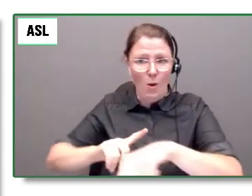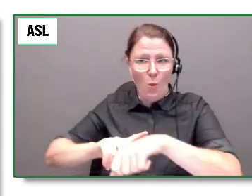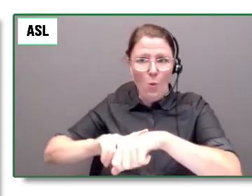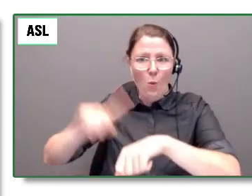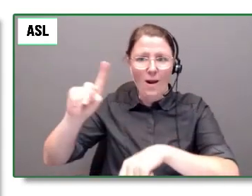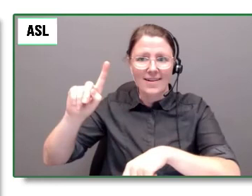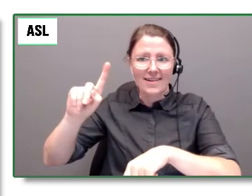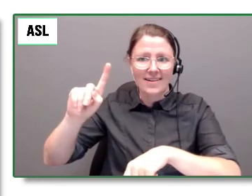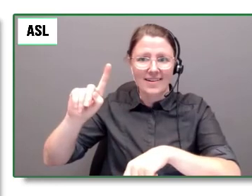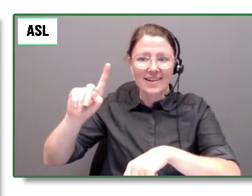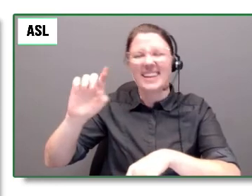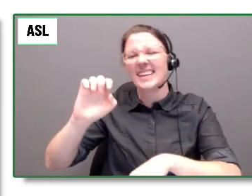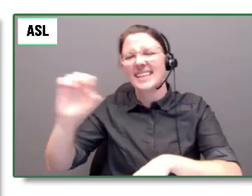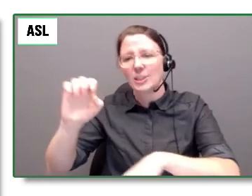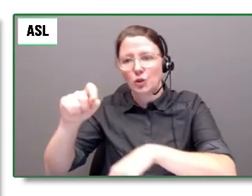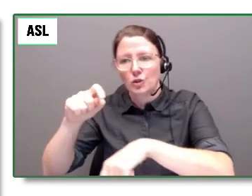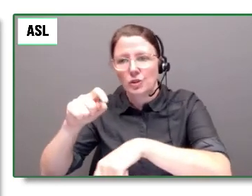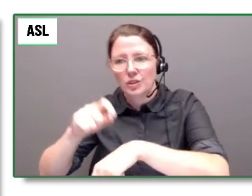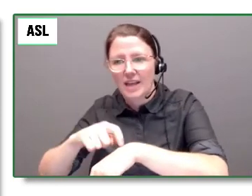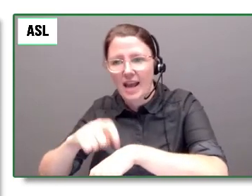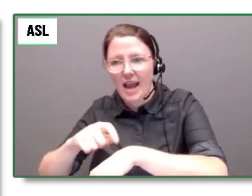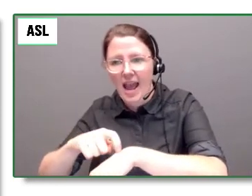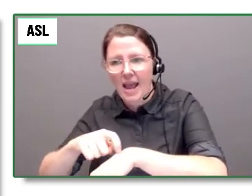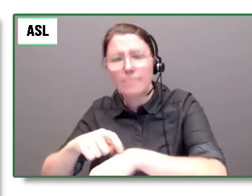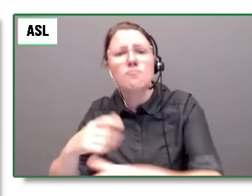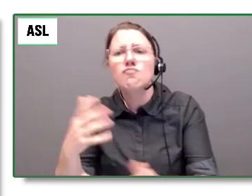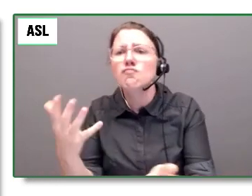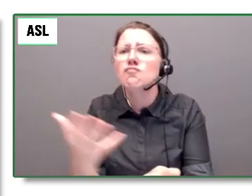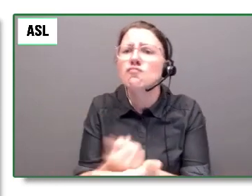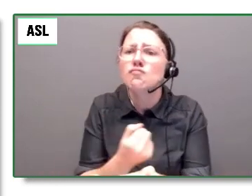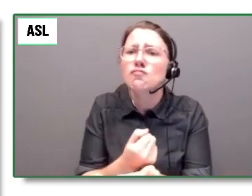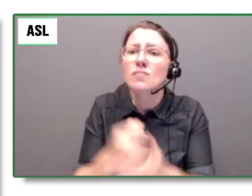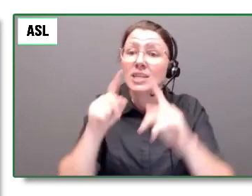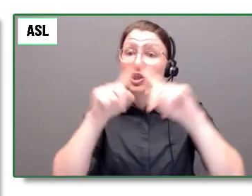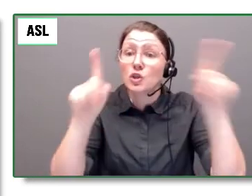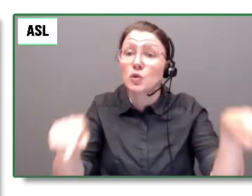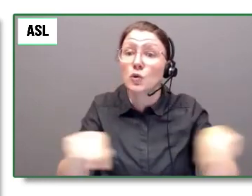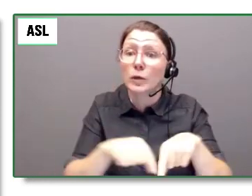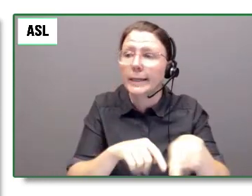next 15 minutes to take a screen break, get some fresh air, move your body, and